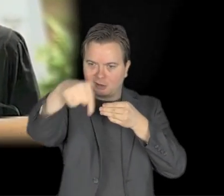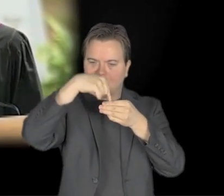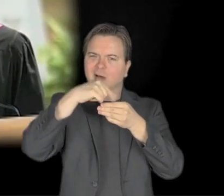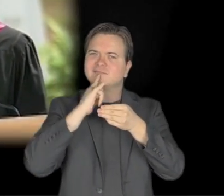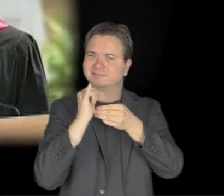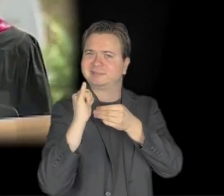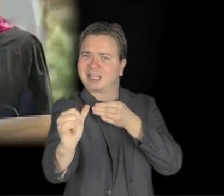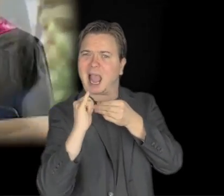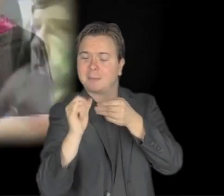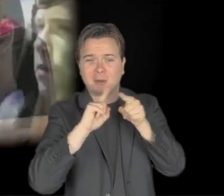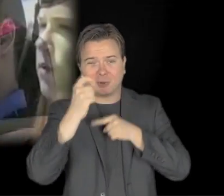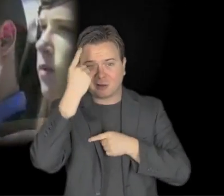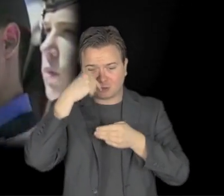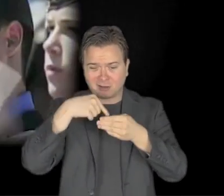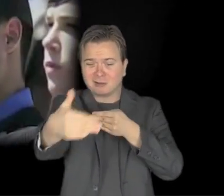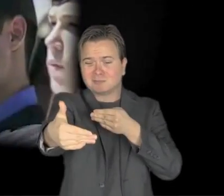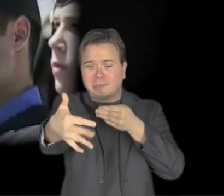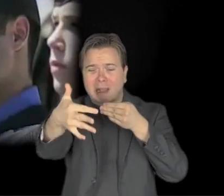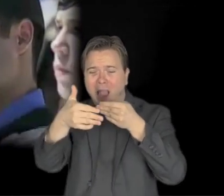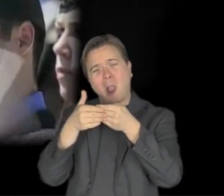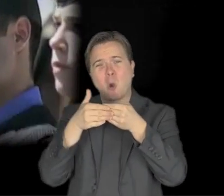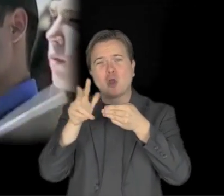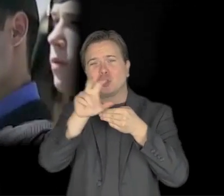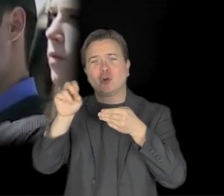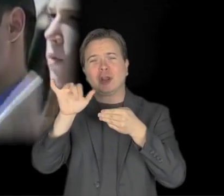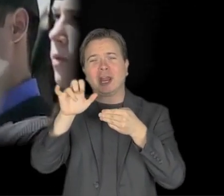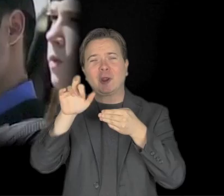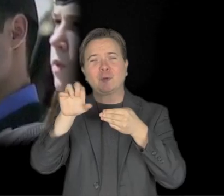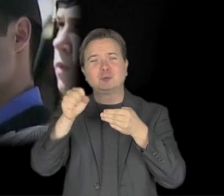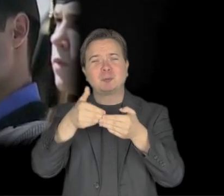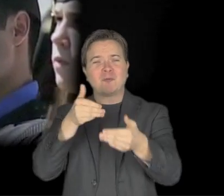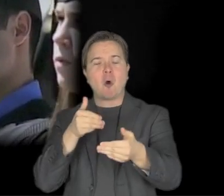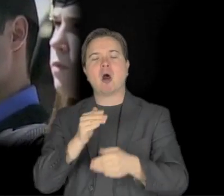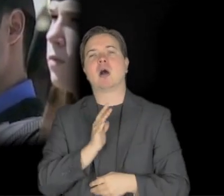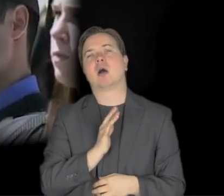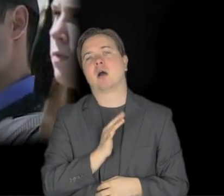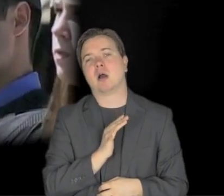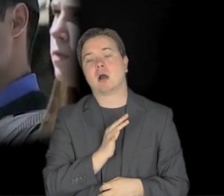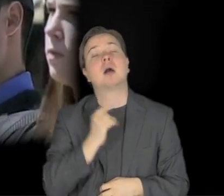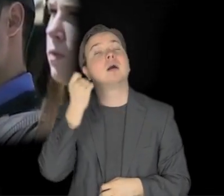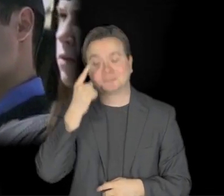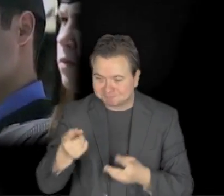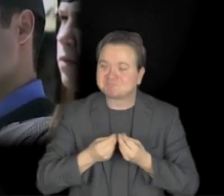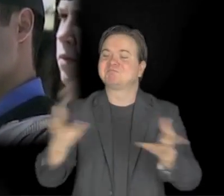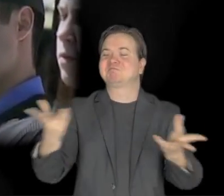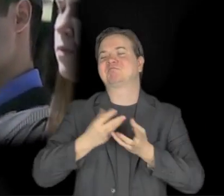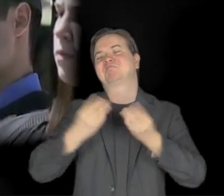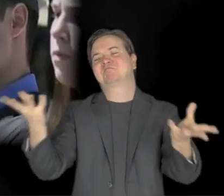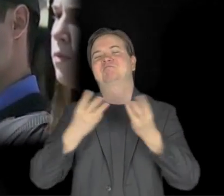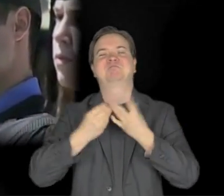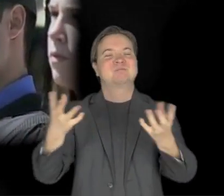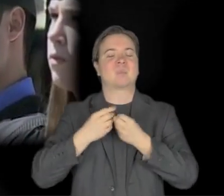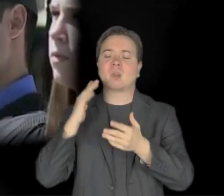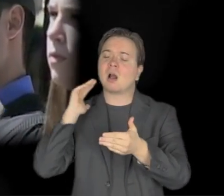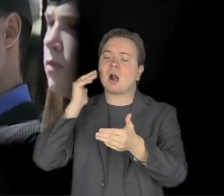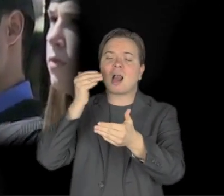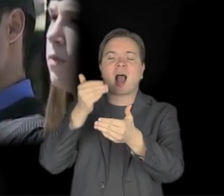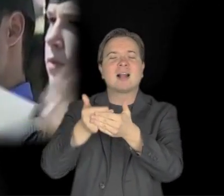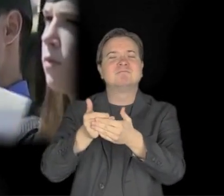Stewart and his team put out several issues of The Whole Earth Catalog, and then when it had run its course, they put out a final issue.